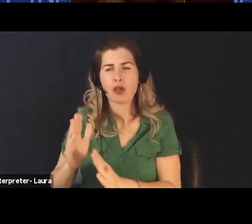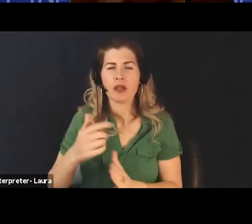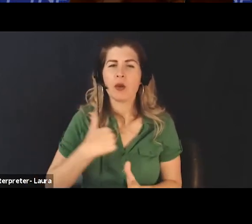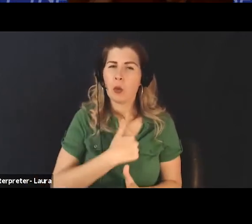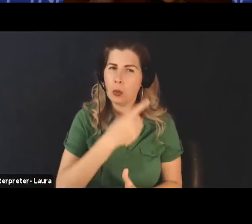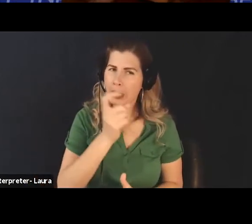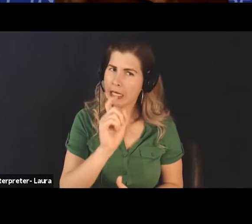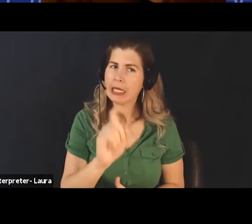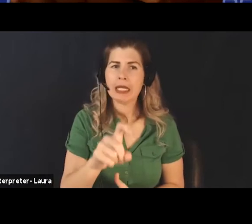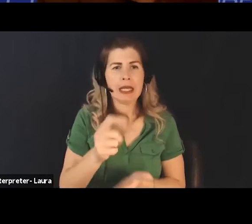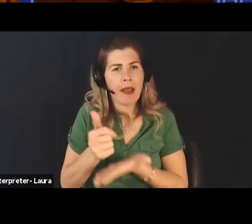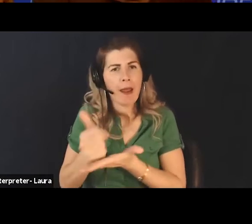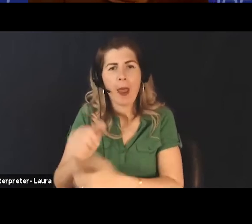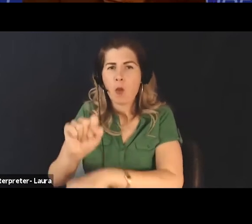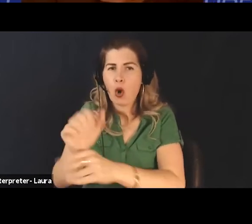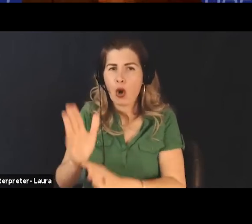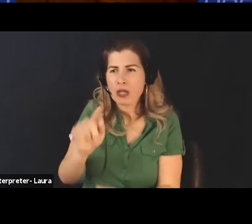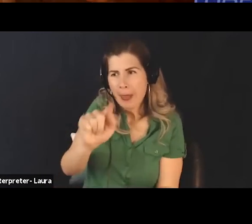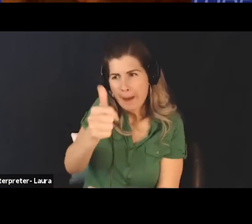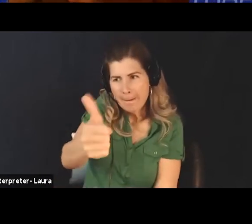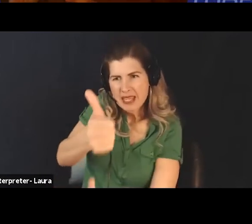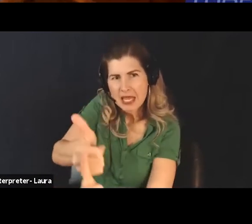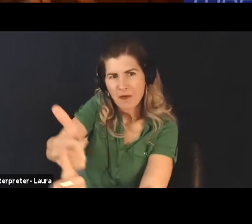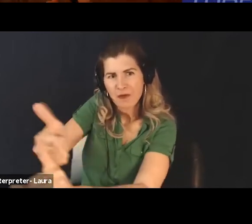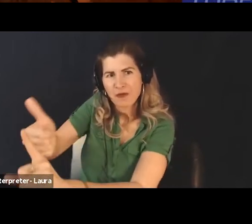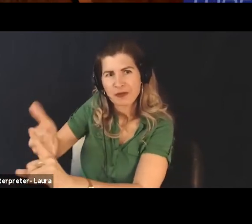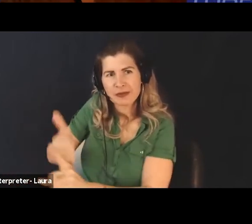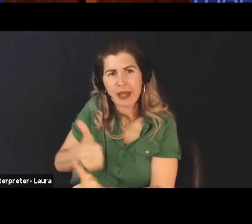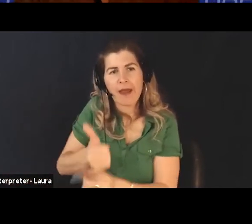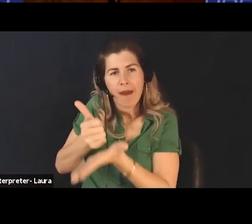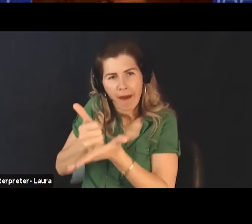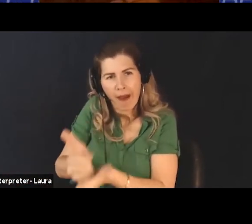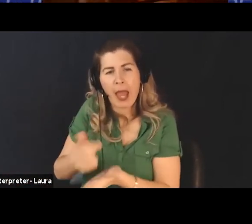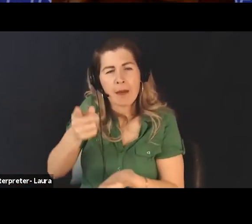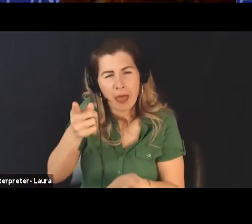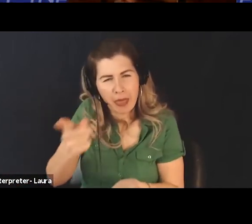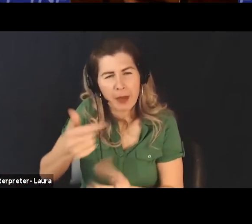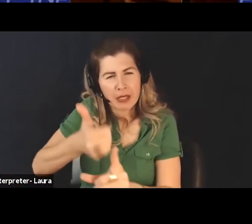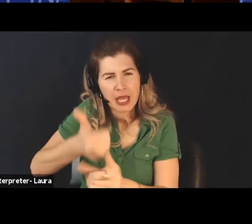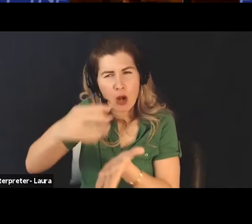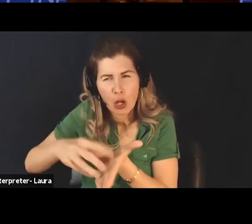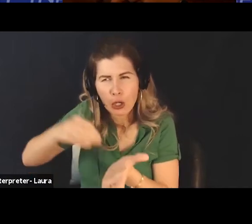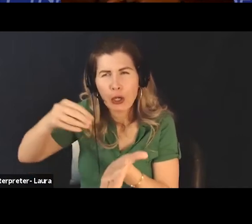and workers so that they can take the time to create their own spaces. Learn how to organize and build